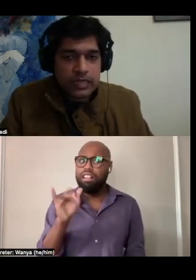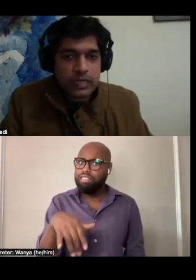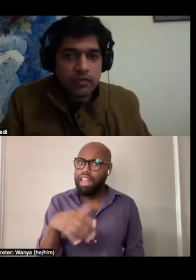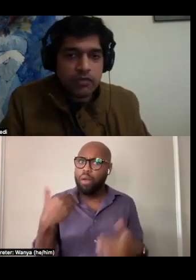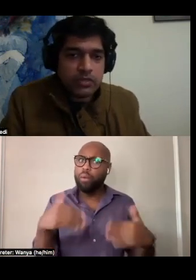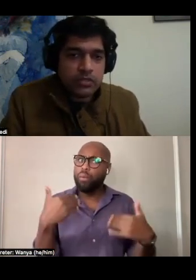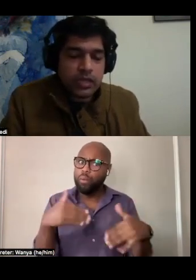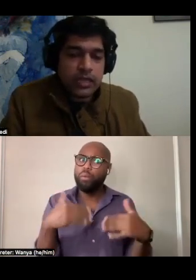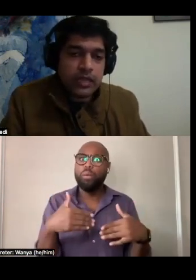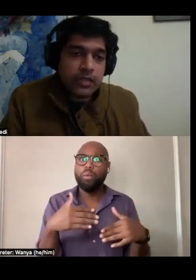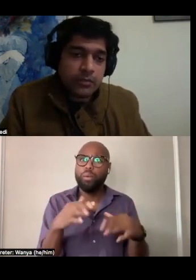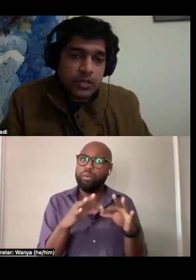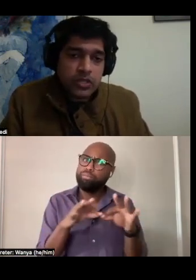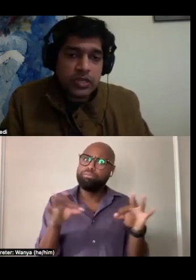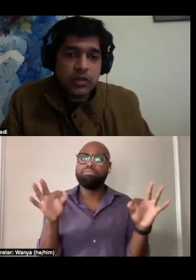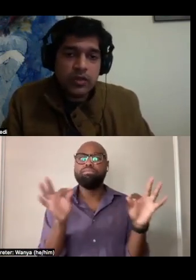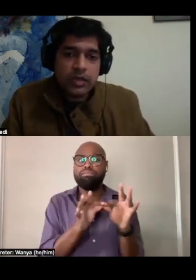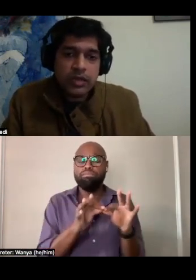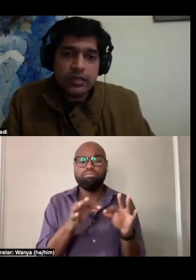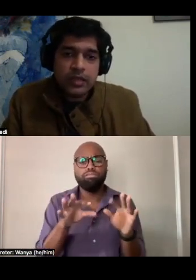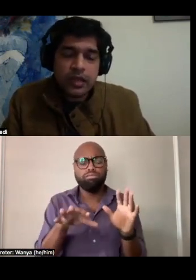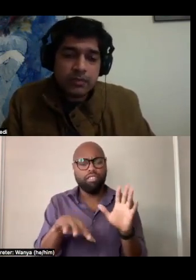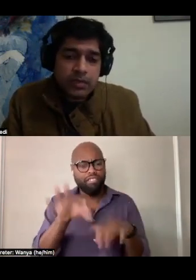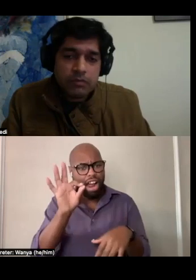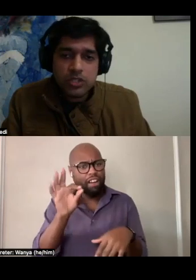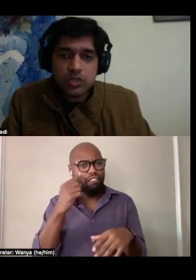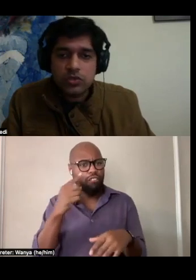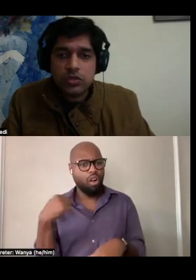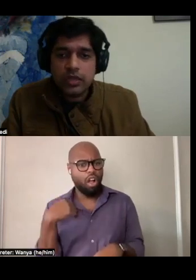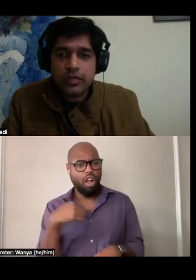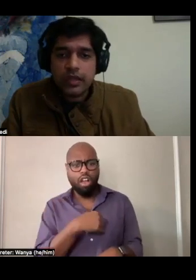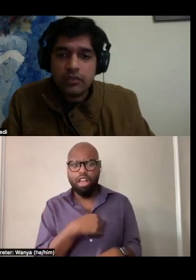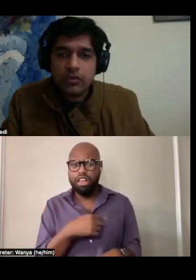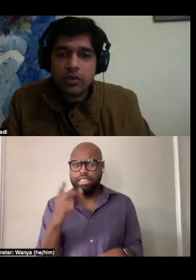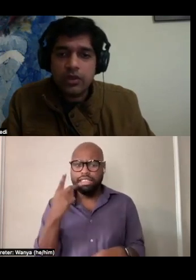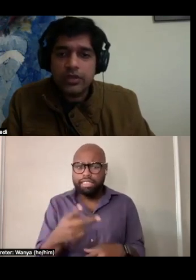When you saw and especially in looking at the upkeep issues, looking at the housing quality